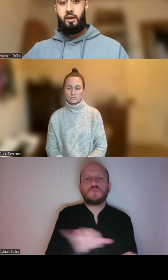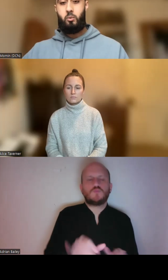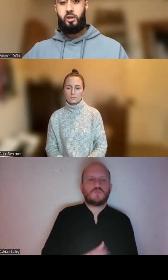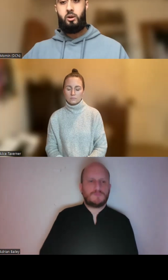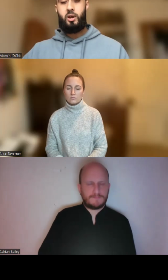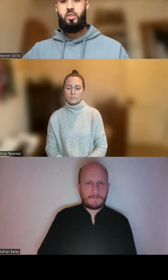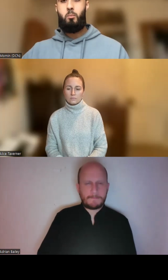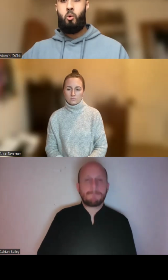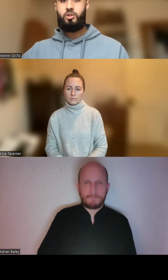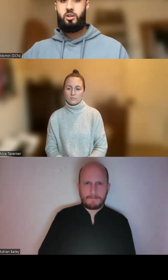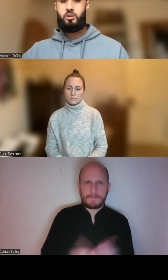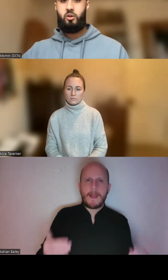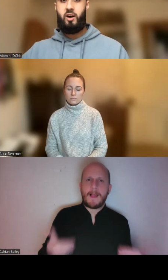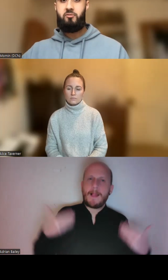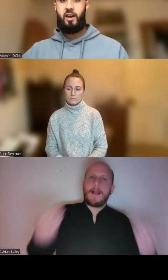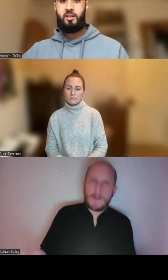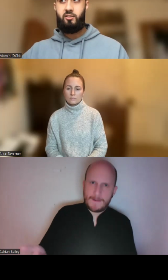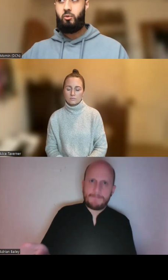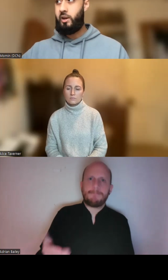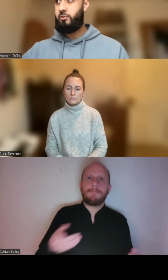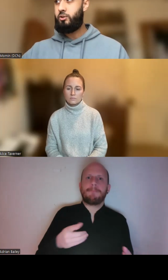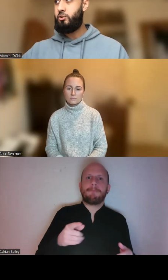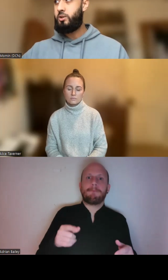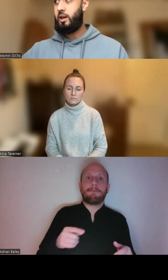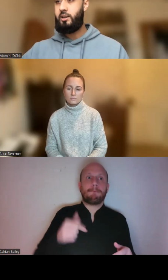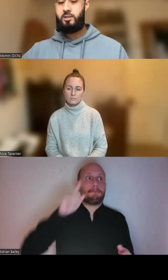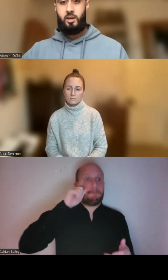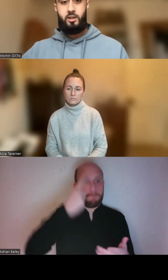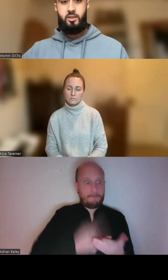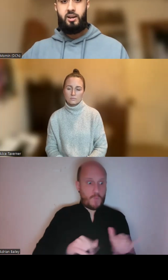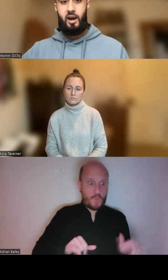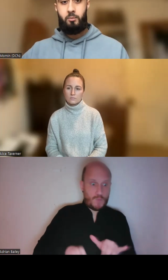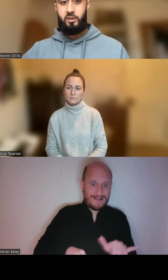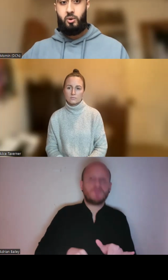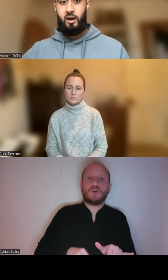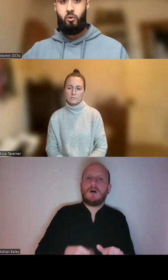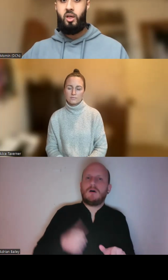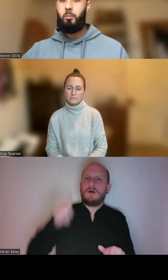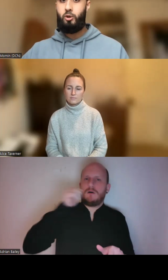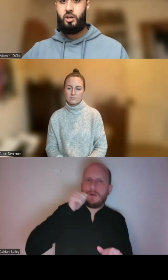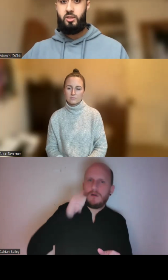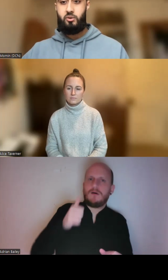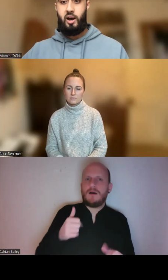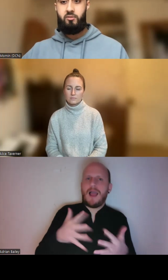Then we can look at the most effective way for you to utilize that time that you have or that budget that you have